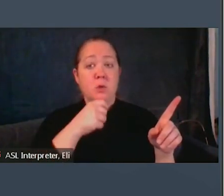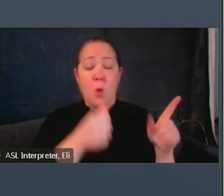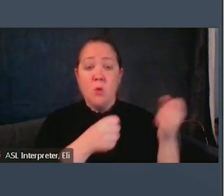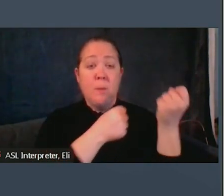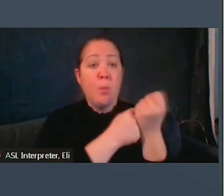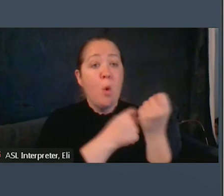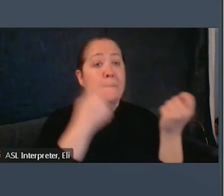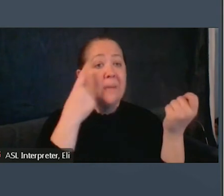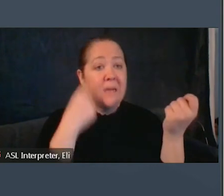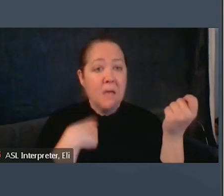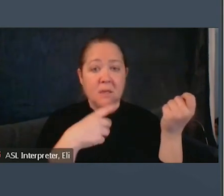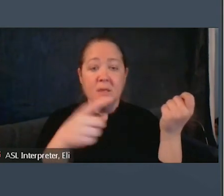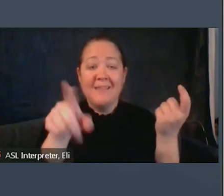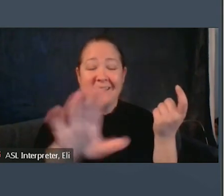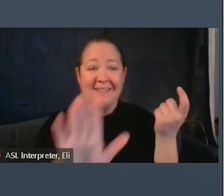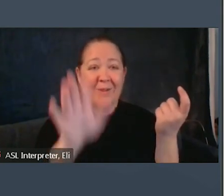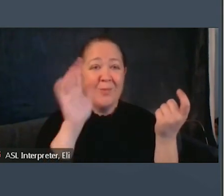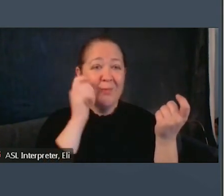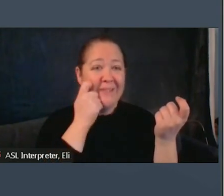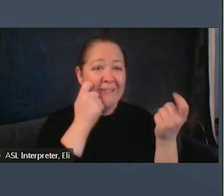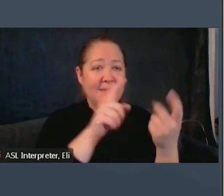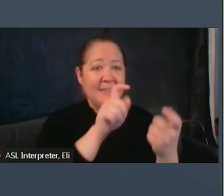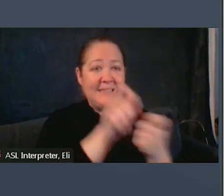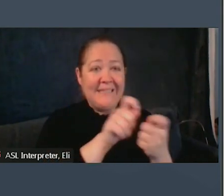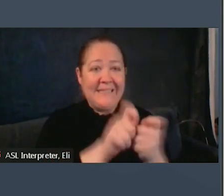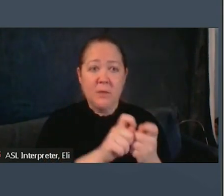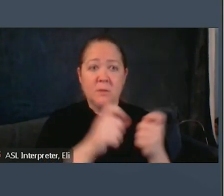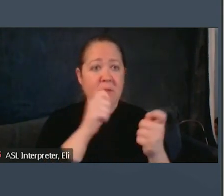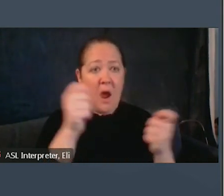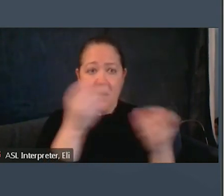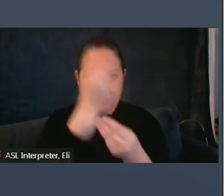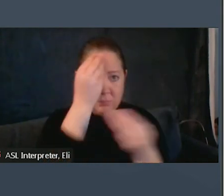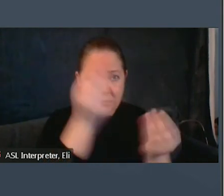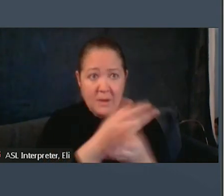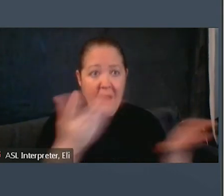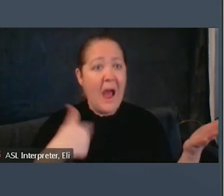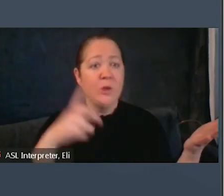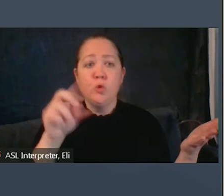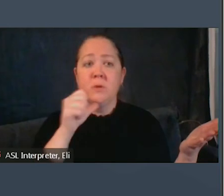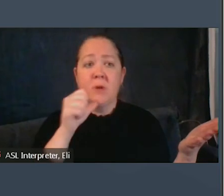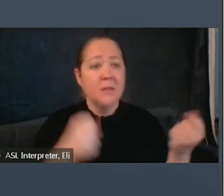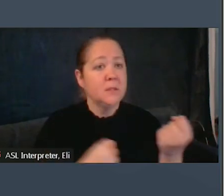shared with those who will be, I do not support groundbreaking on a site when the County